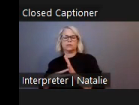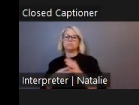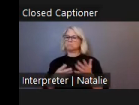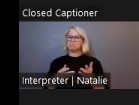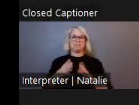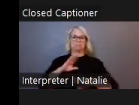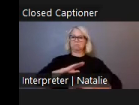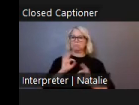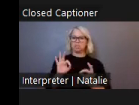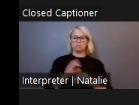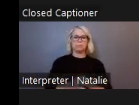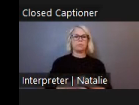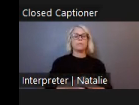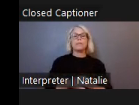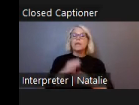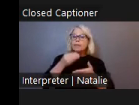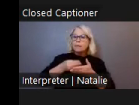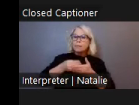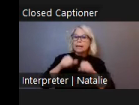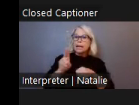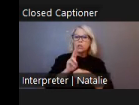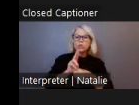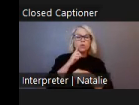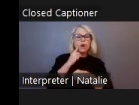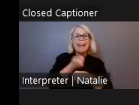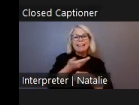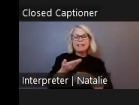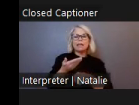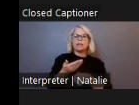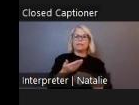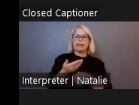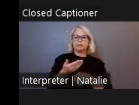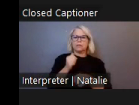Then, you are in good shape and the money can be used for anything that is not illegal.